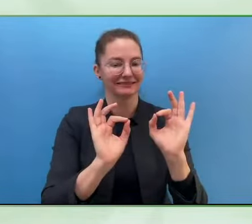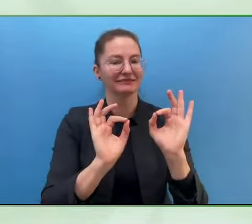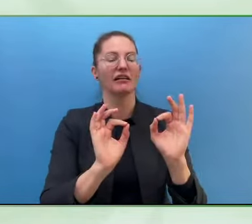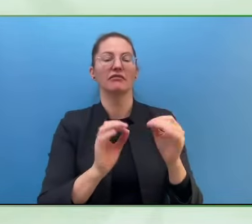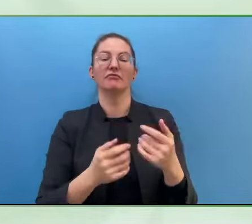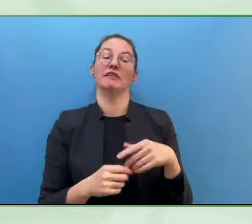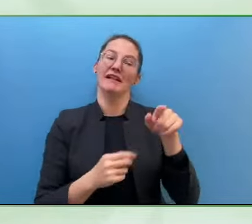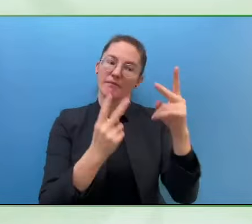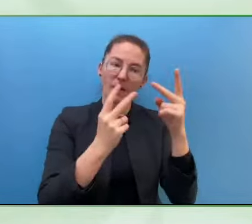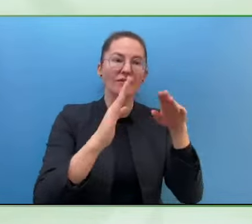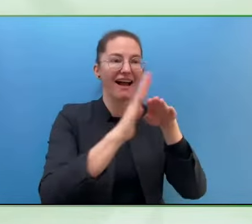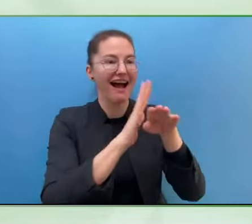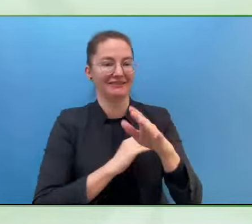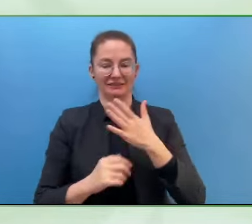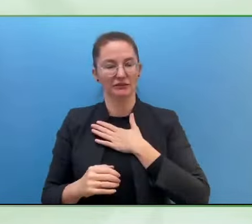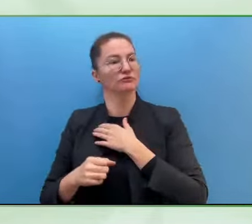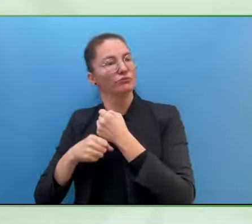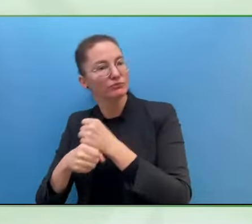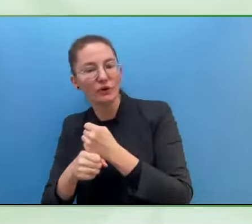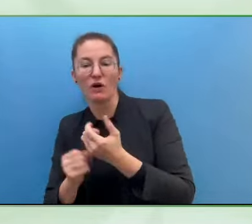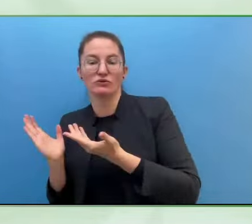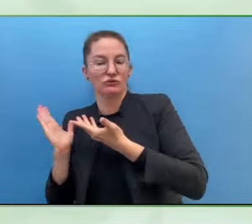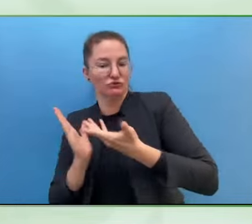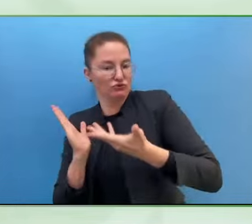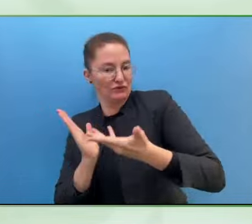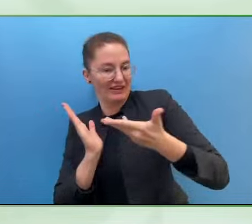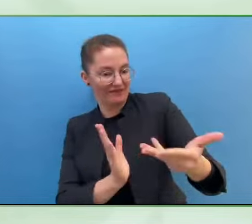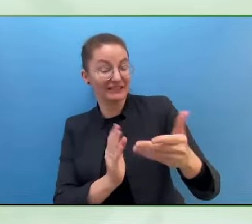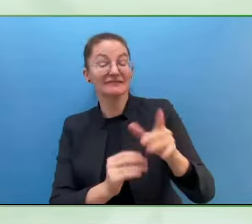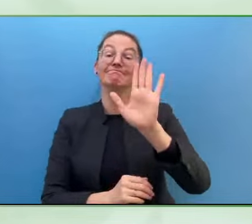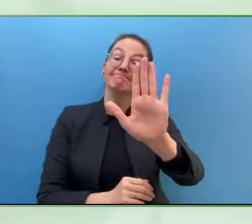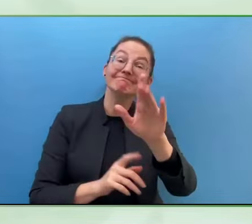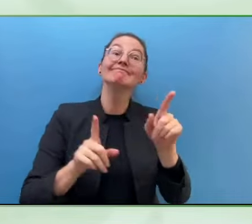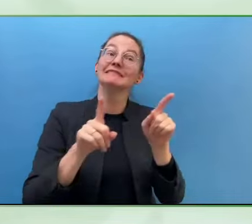Just to enable people to do business with us.